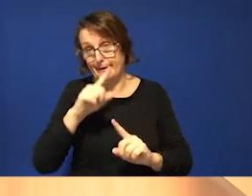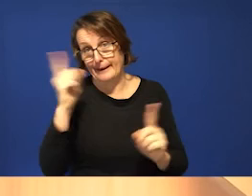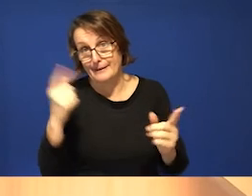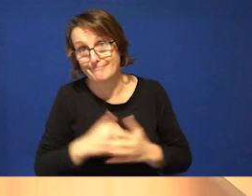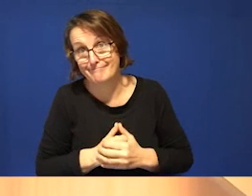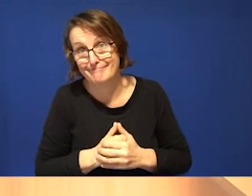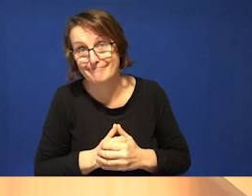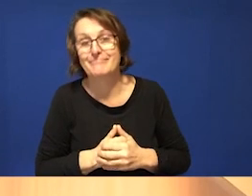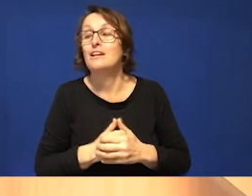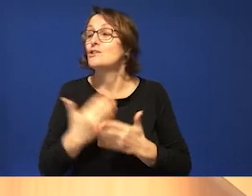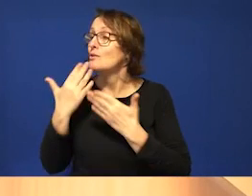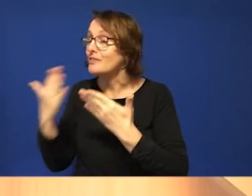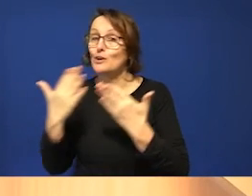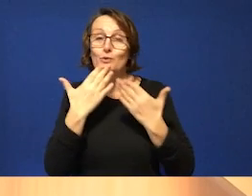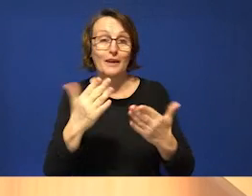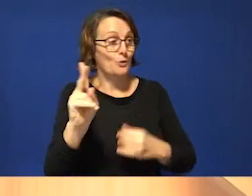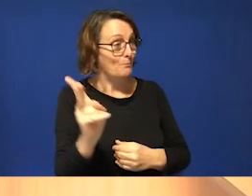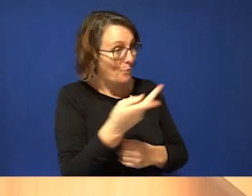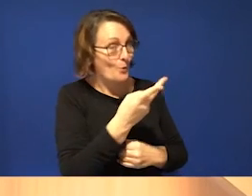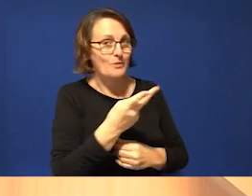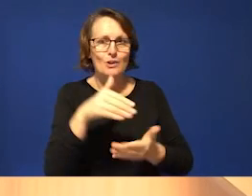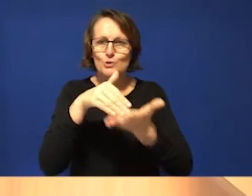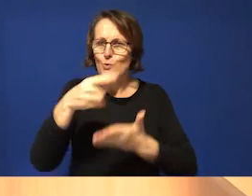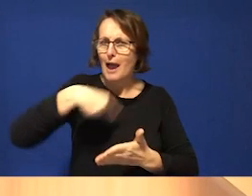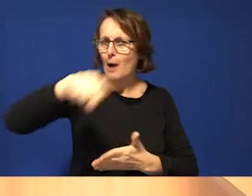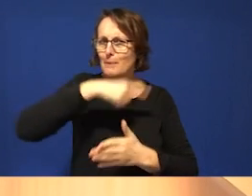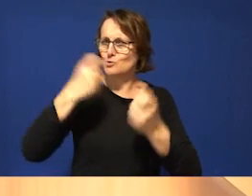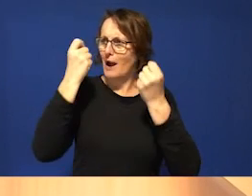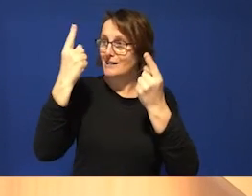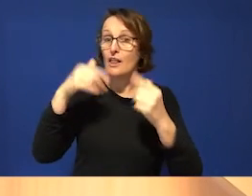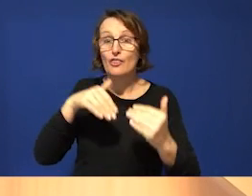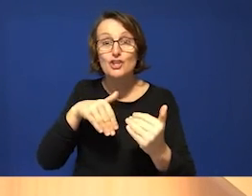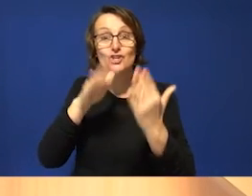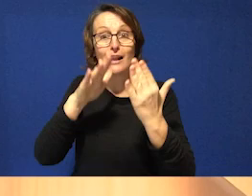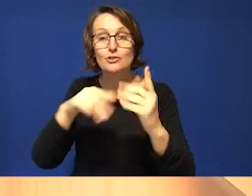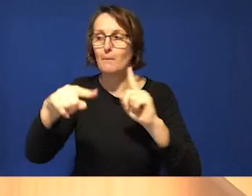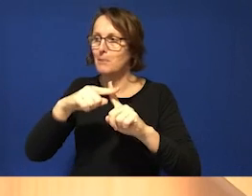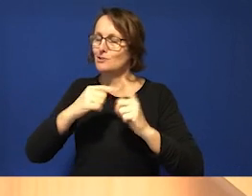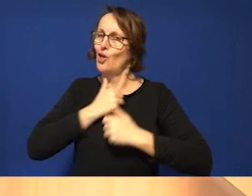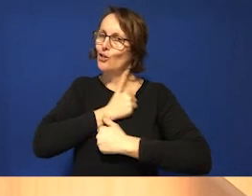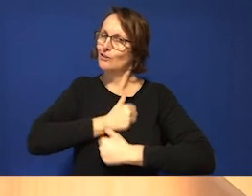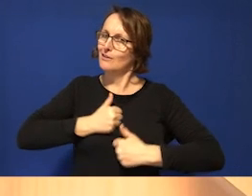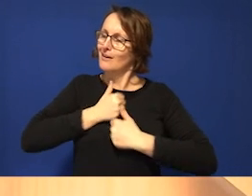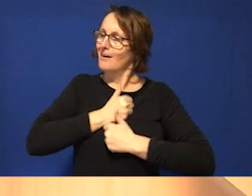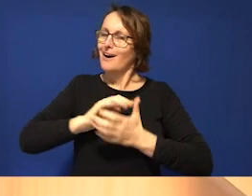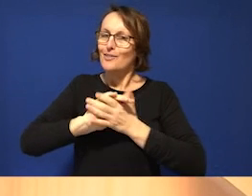So I'd like to thank you both for helping us understand both the challenges and the joy of realizing a building such as this.